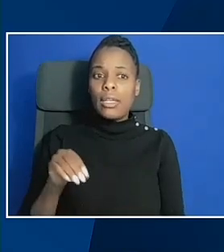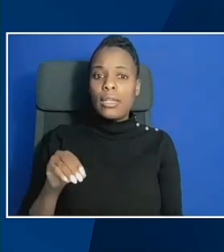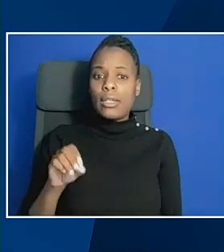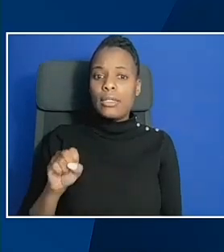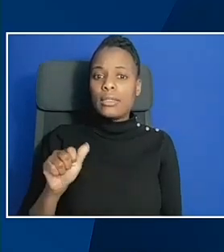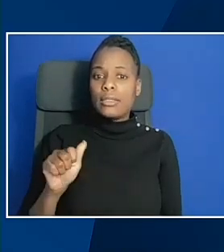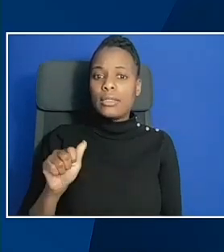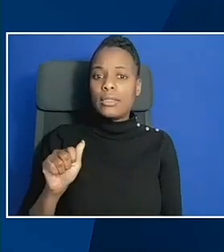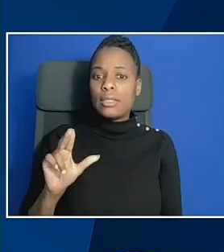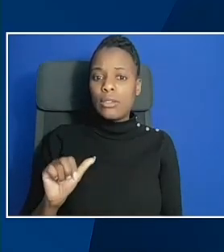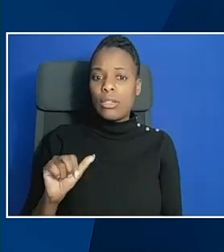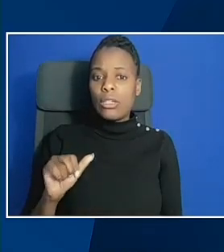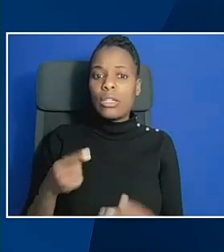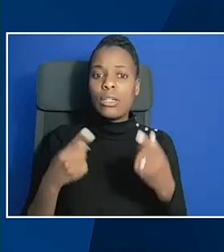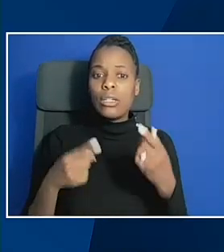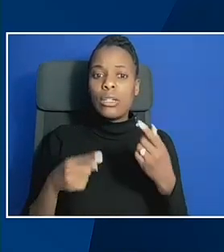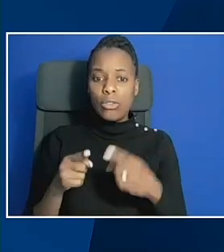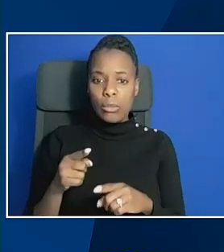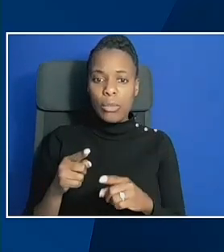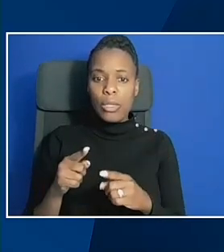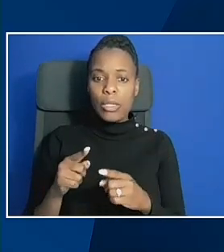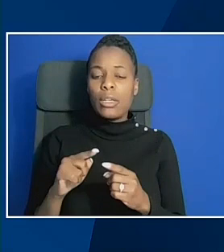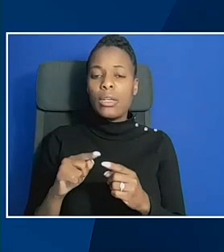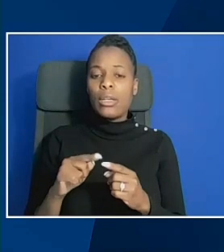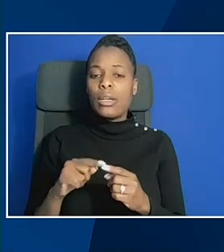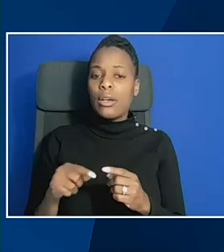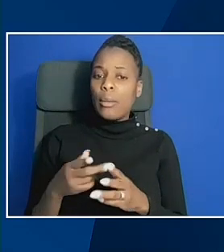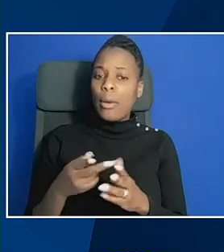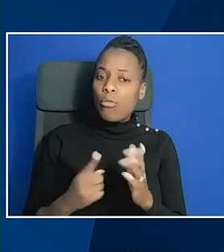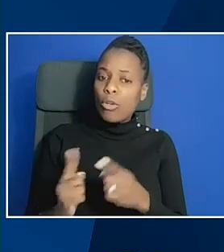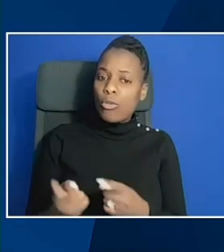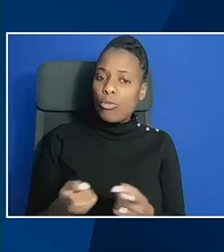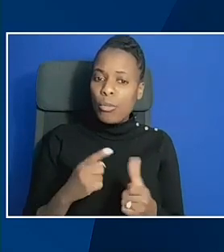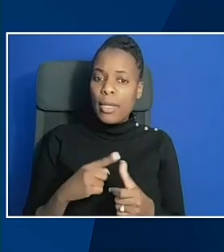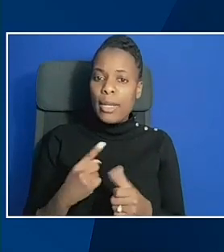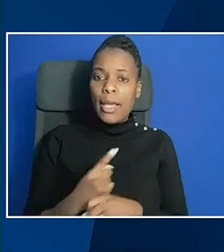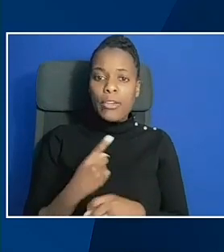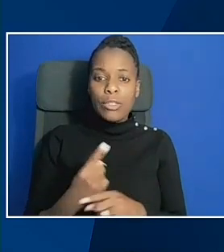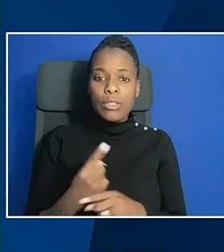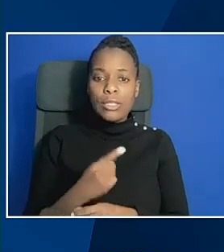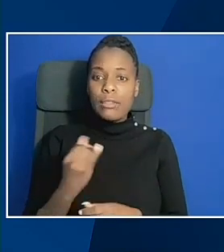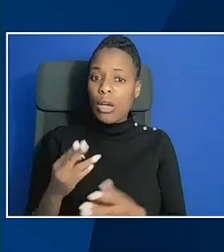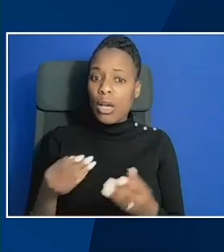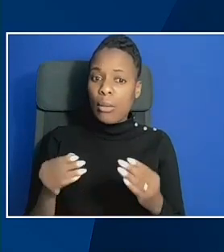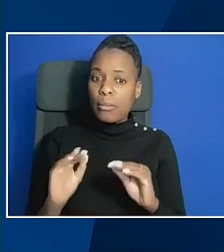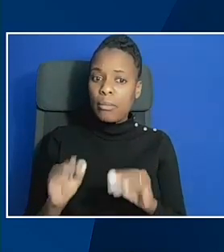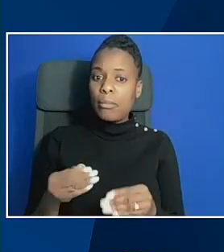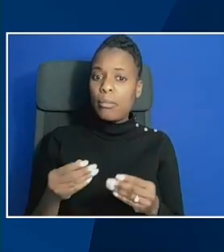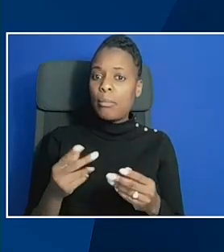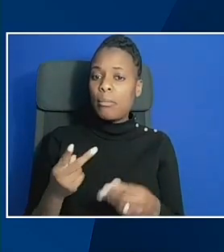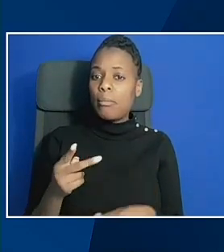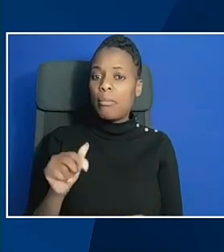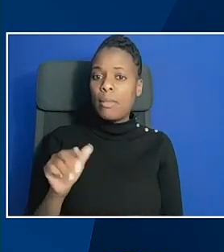job placement, complete and accurate admission requirements for courses and programs. So, you know, I think if the